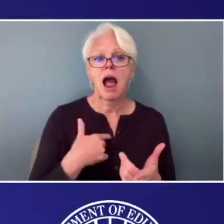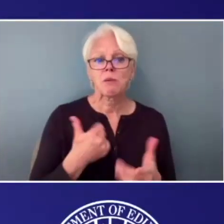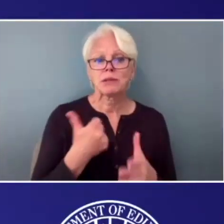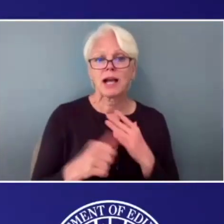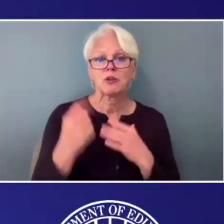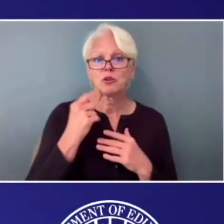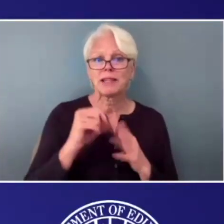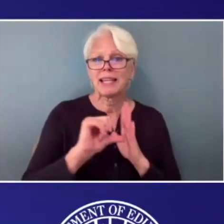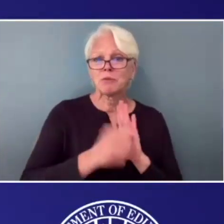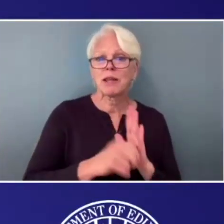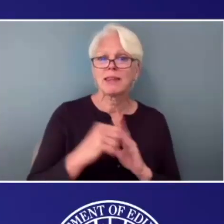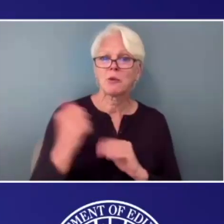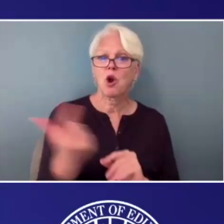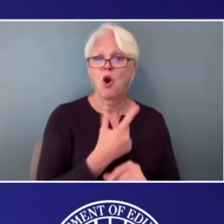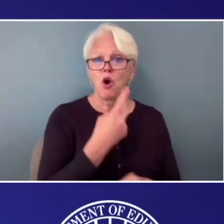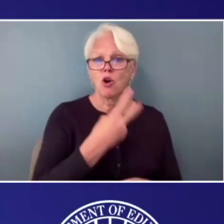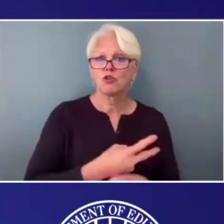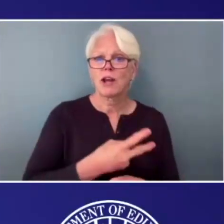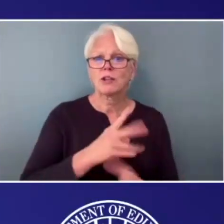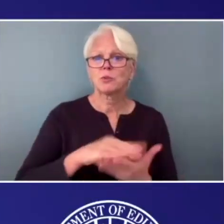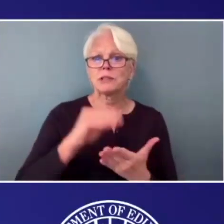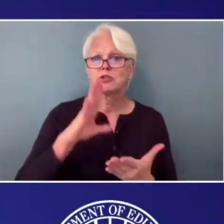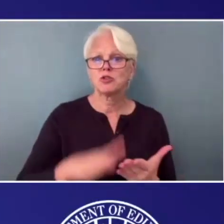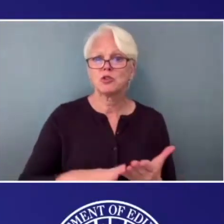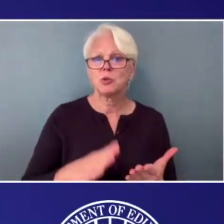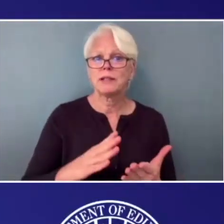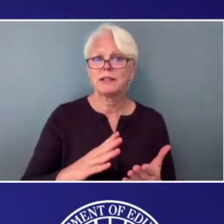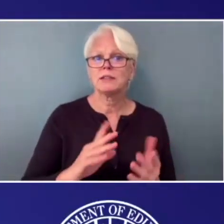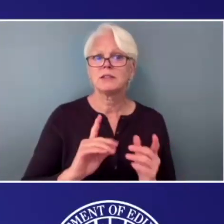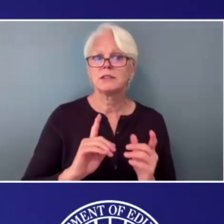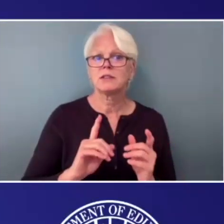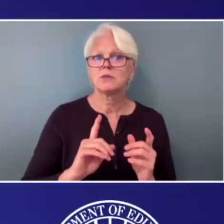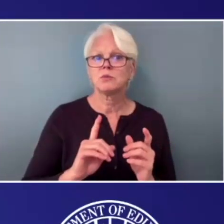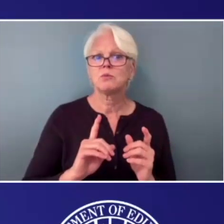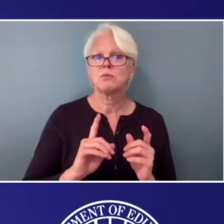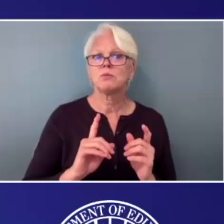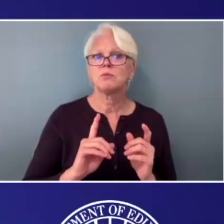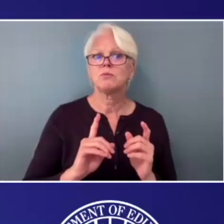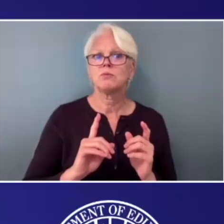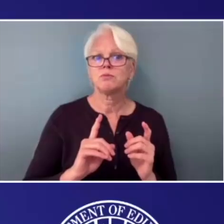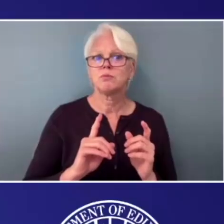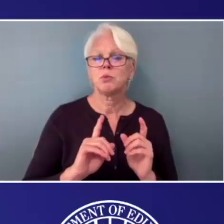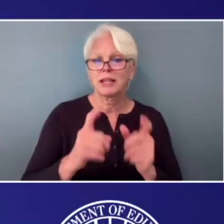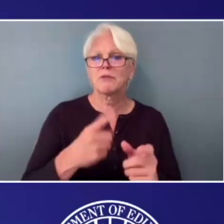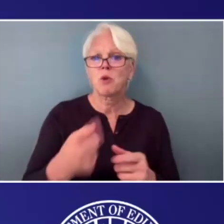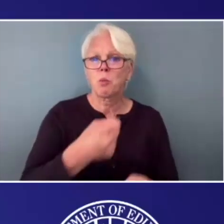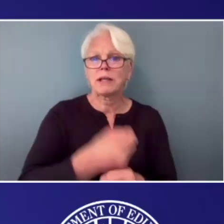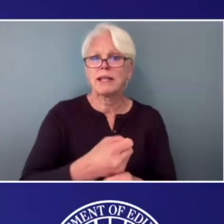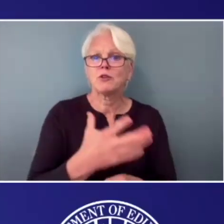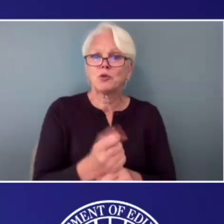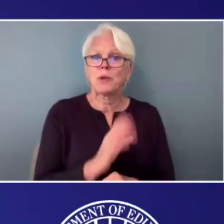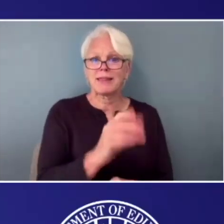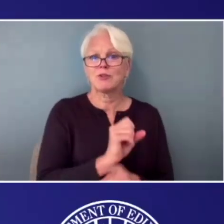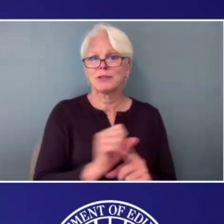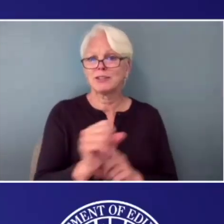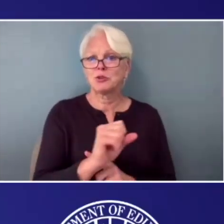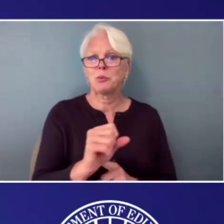all graduate students got a year to get, to get their situation in order, and the schools to figure out before